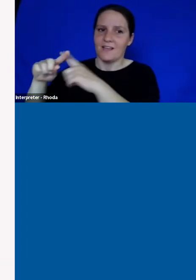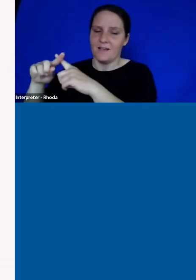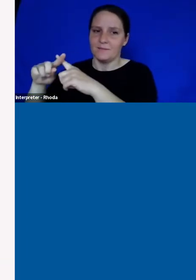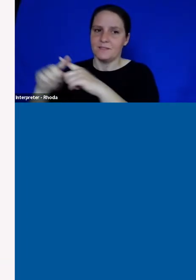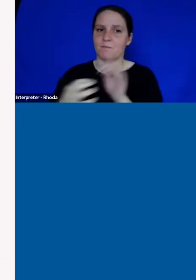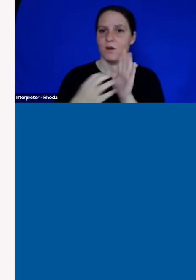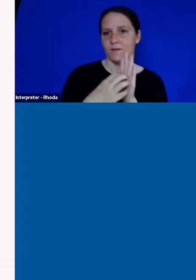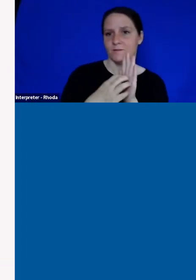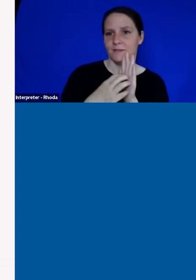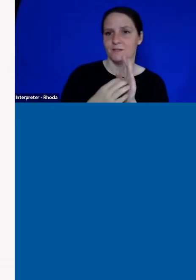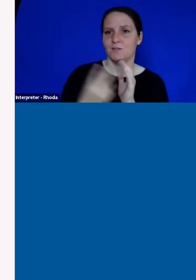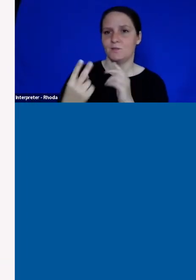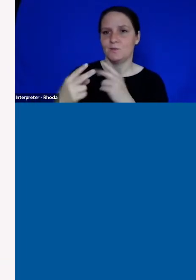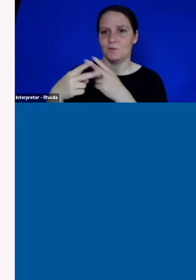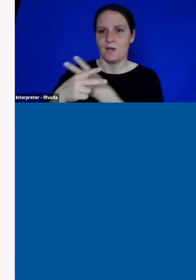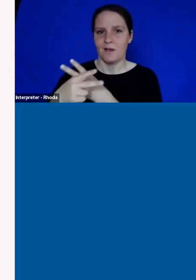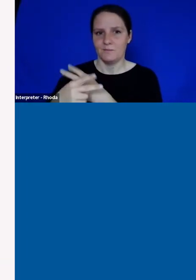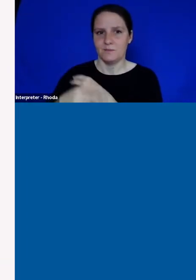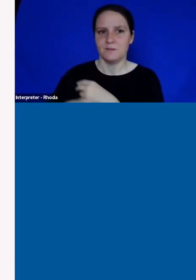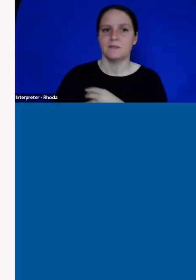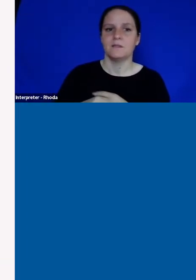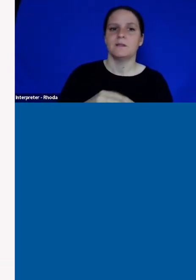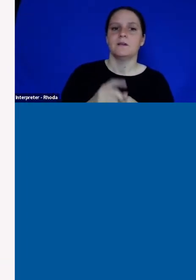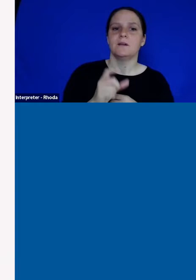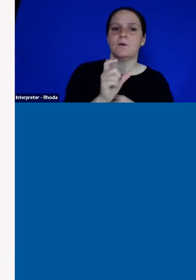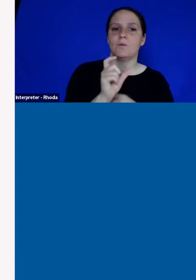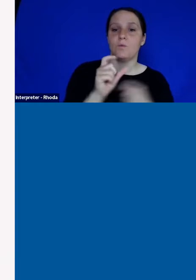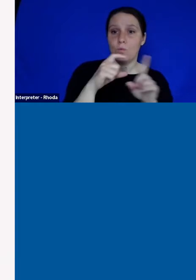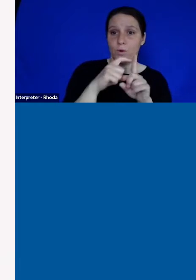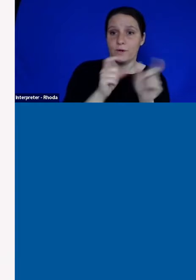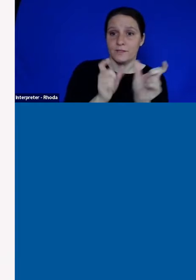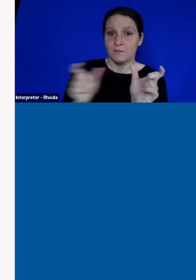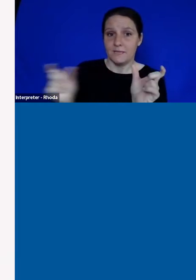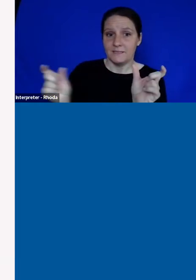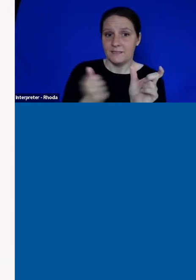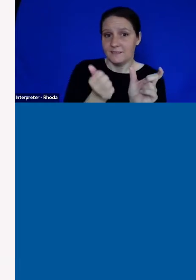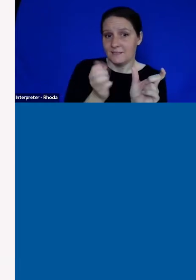your word spacing point 16 times, and your letter spacing point 12 times the font size.